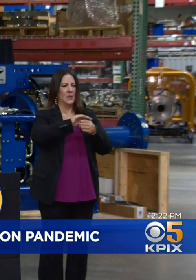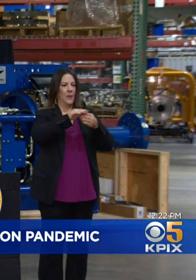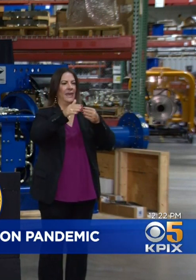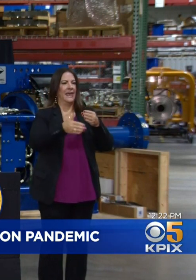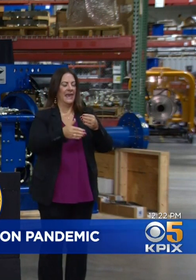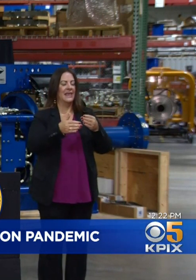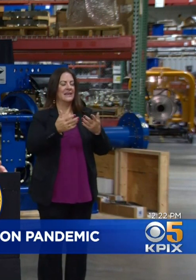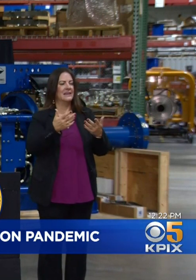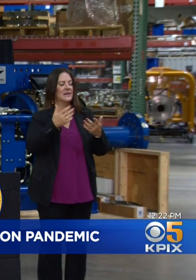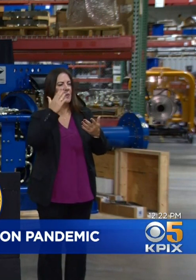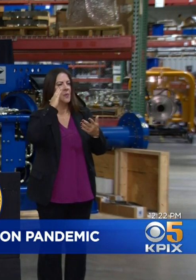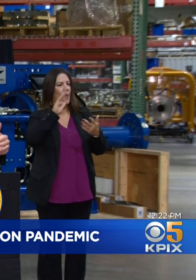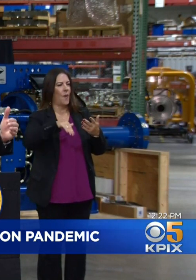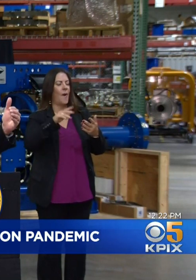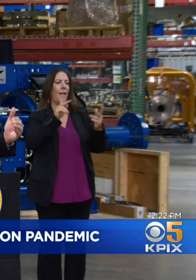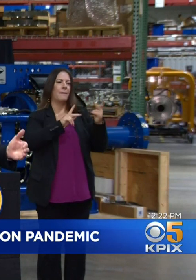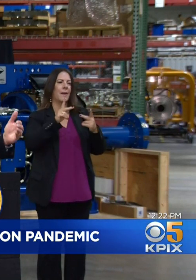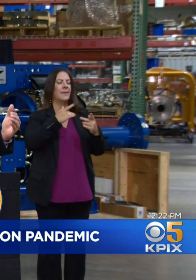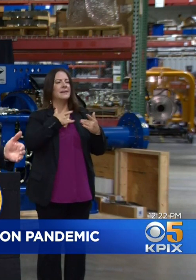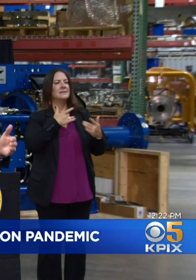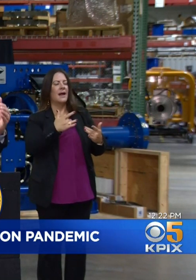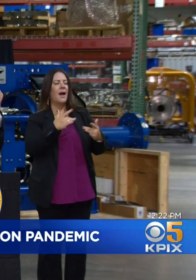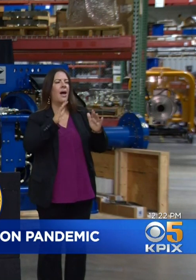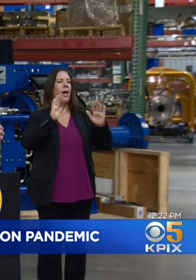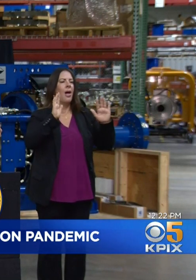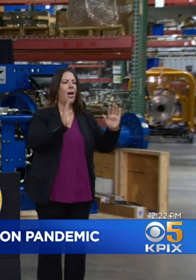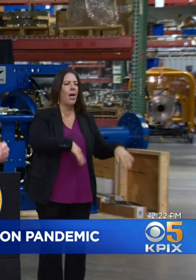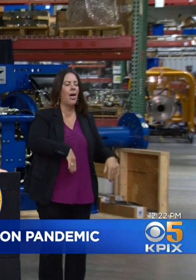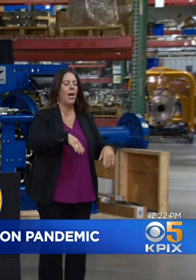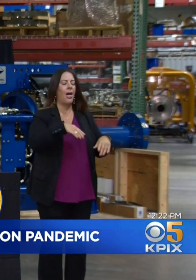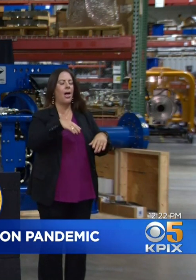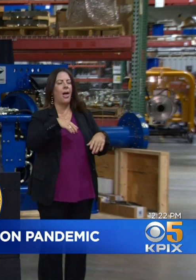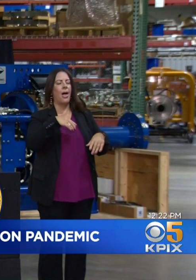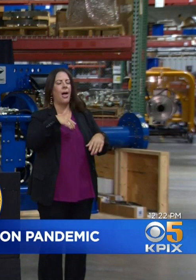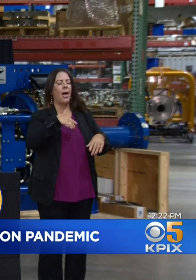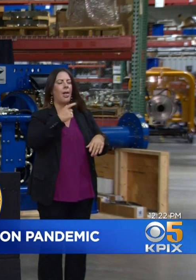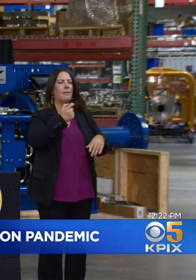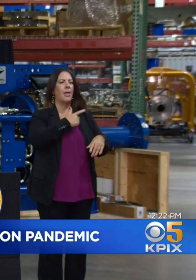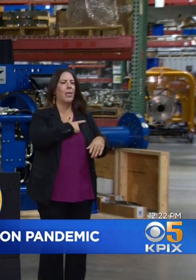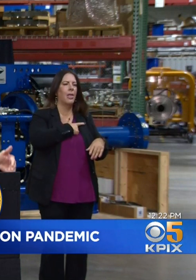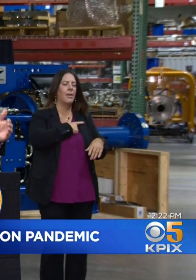AND THAT'S WHY I CANNOT IMPRESS PEOPLE MORE TO WEAR FACE MASKS TO BE VIGILANT ABOUT THE SPREAD OF THE VIRUS.